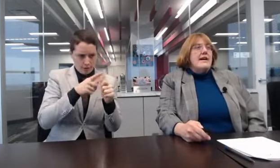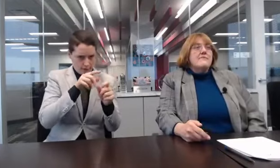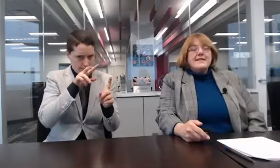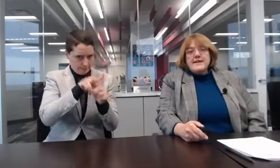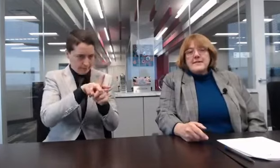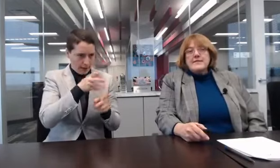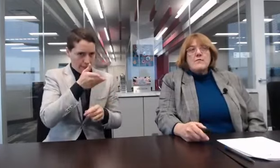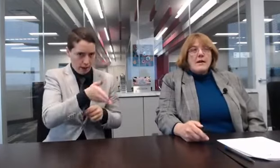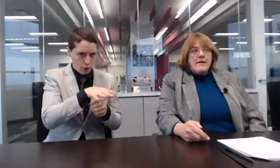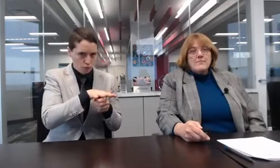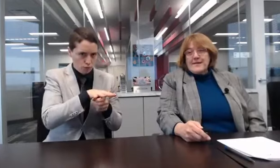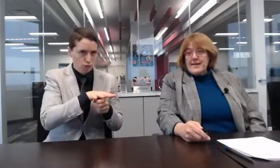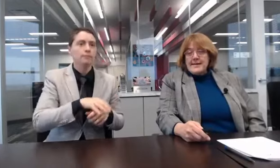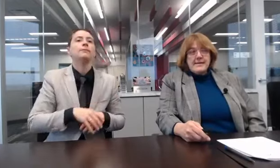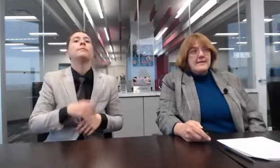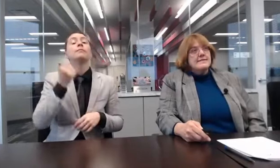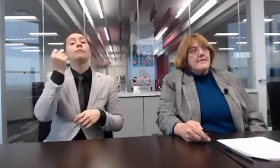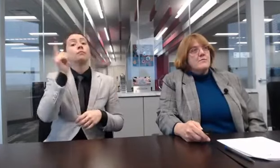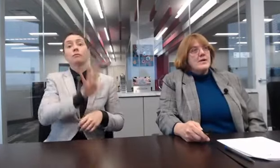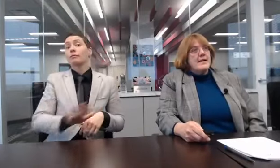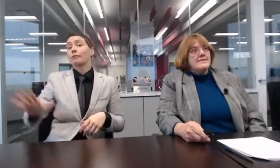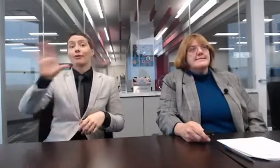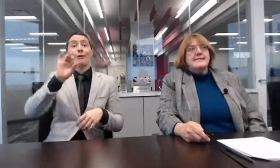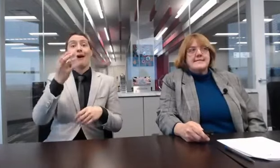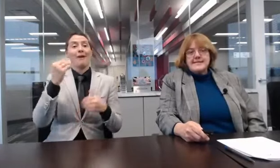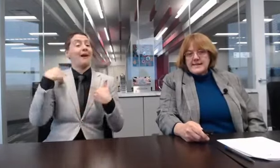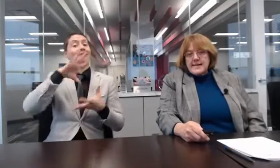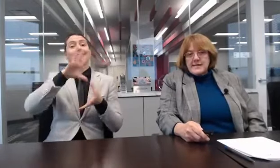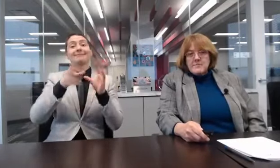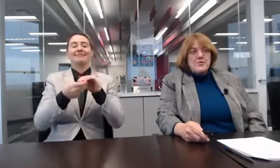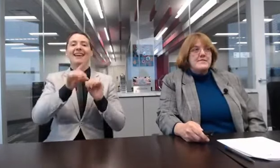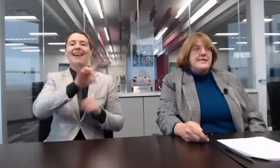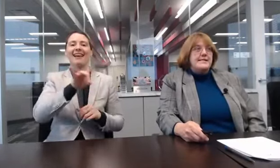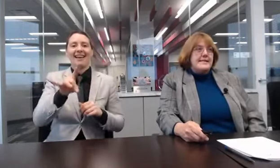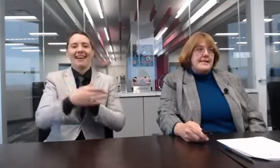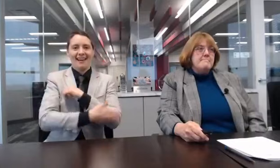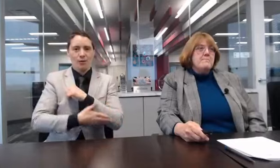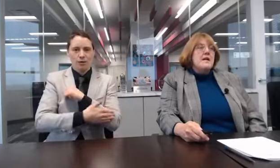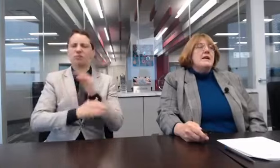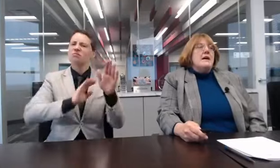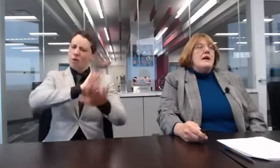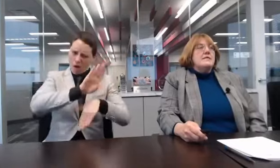Every county in Ohio, we have 88 counties, every one has a designated County Board of DD.